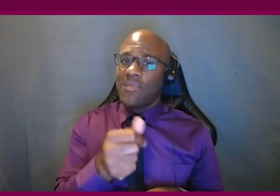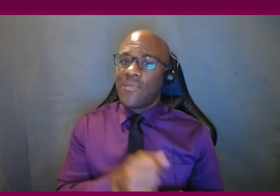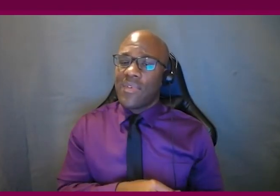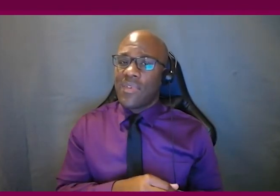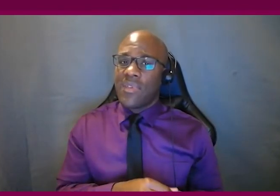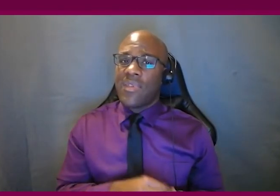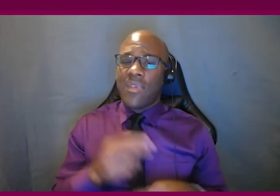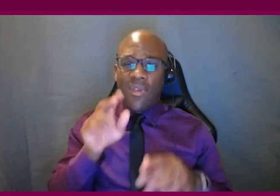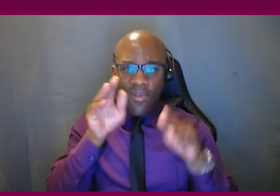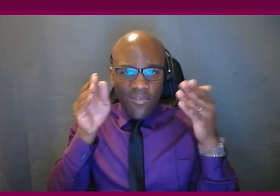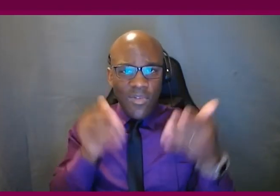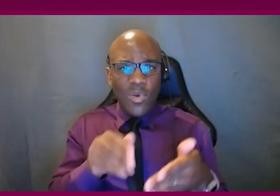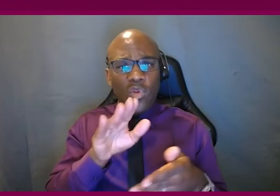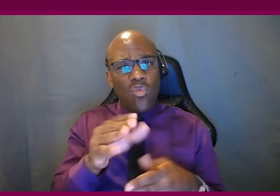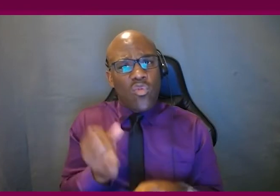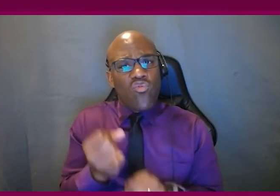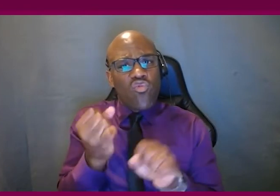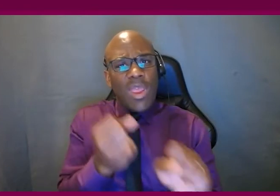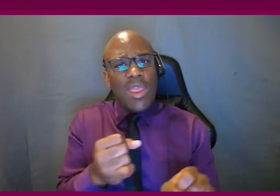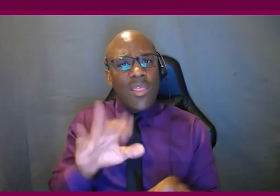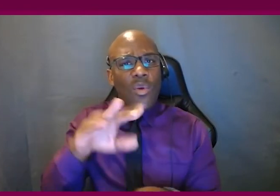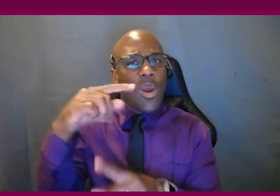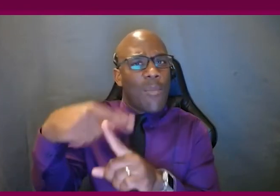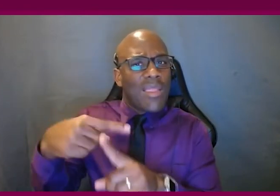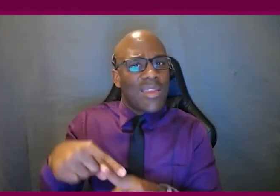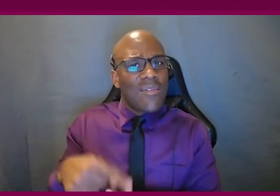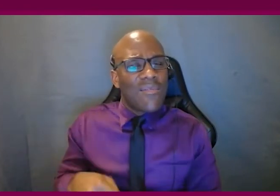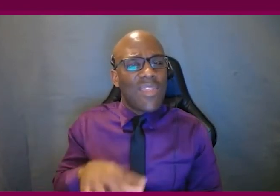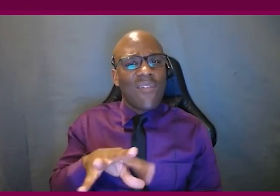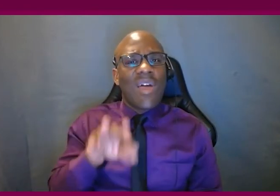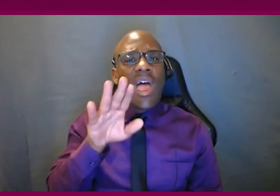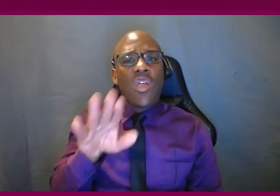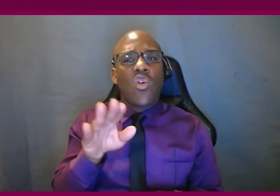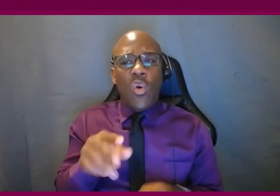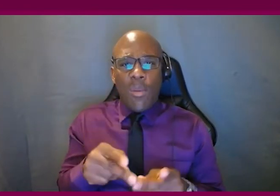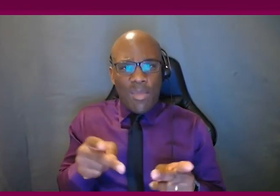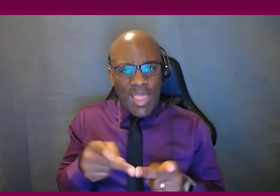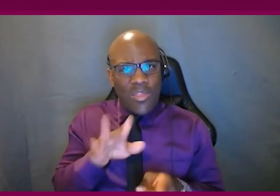Disability and so many social justice movements, and they're all interconnected, but it can